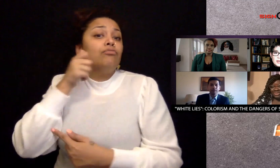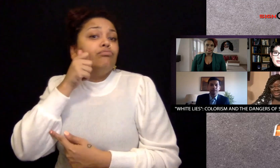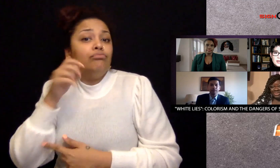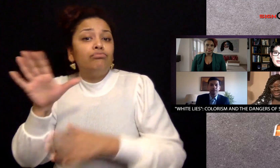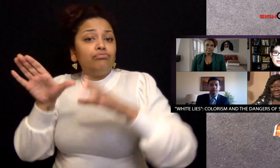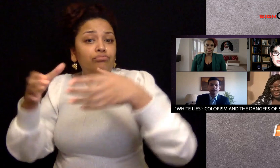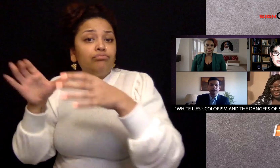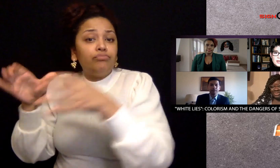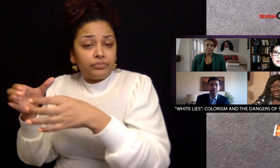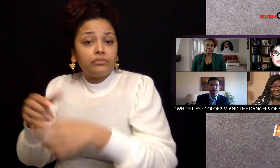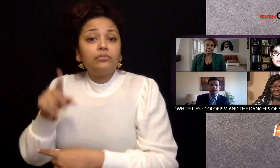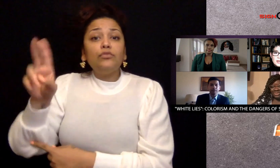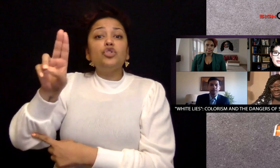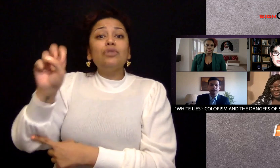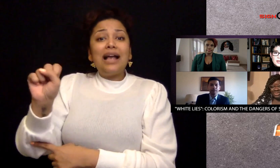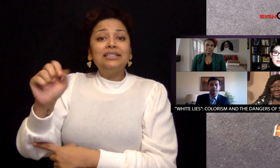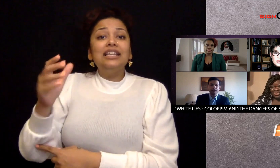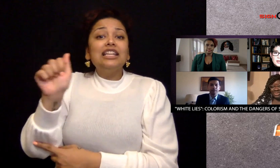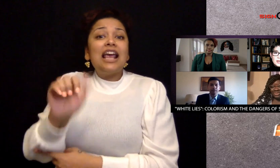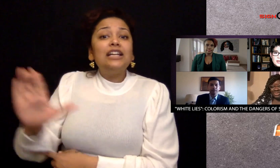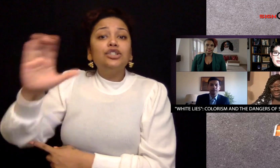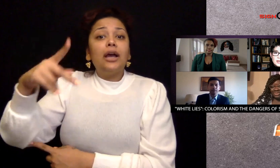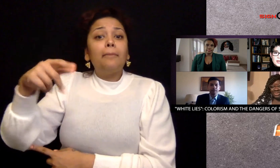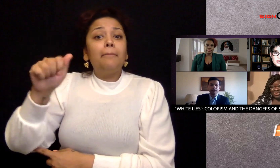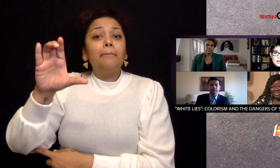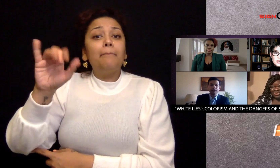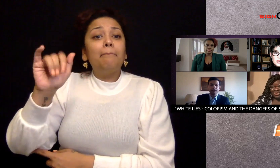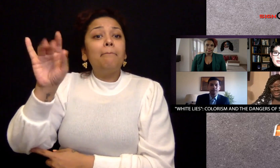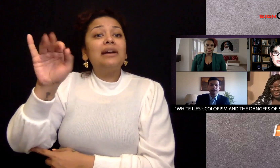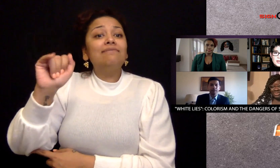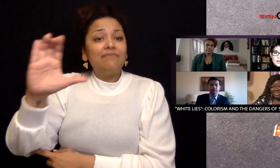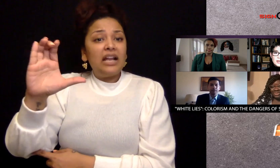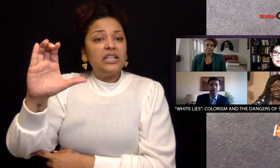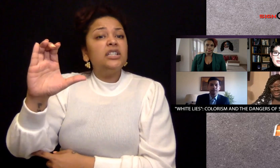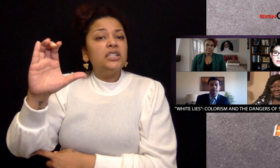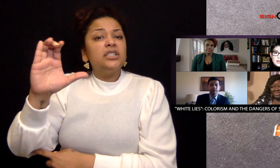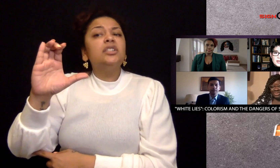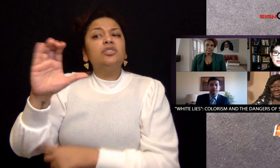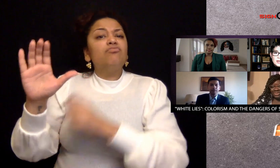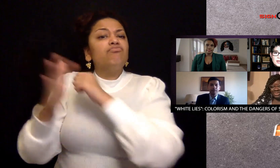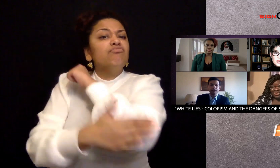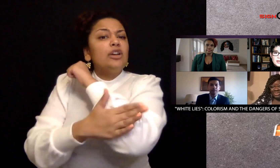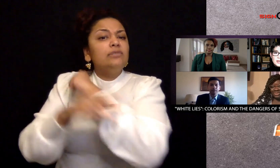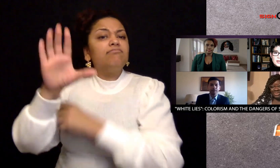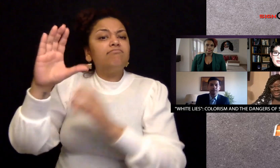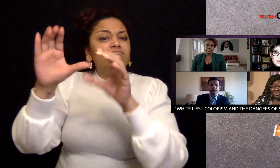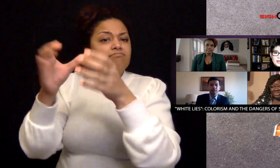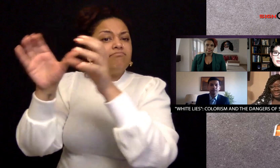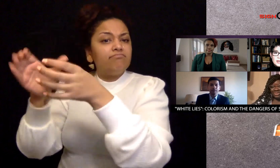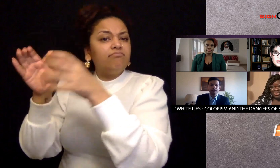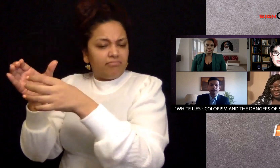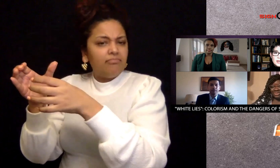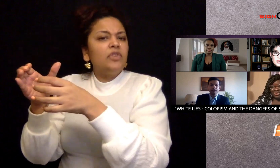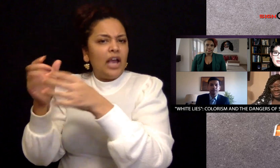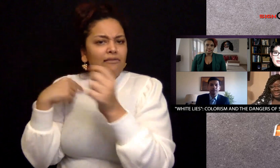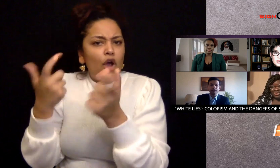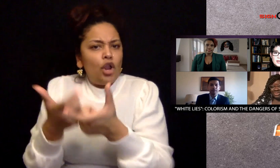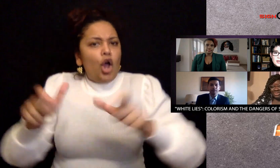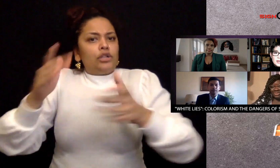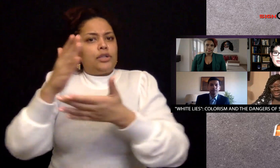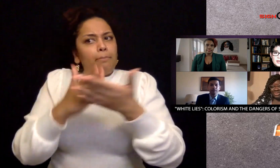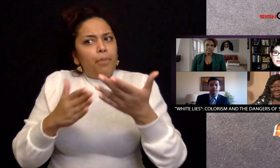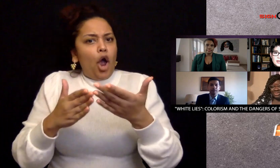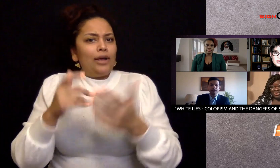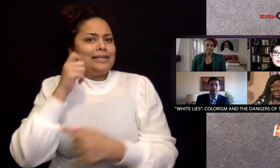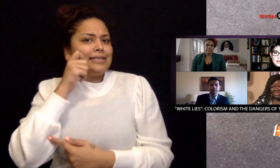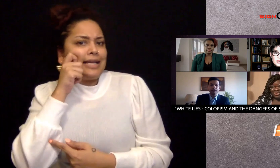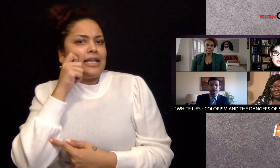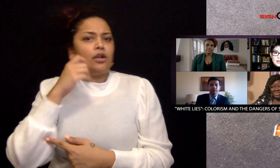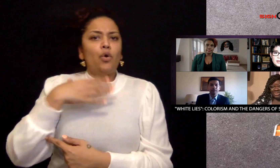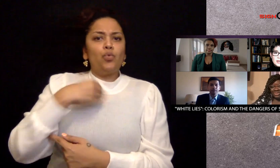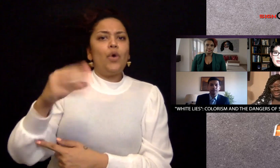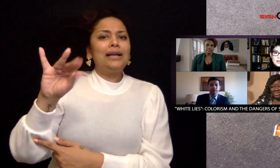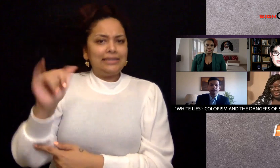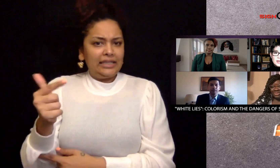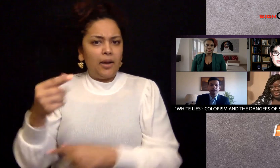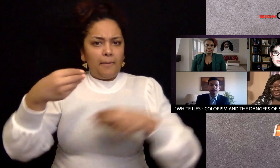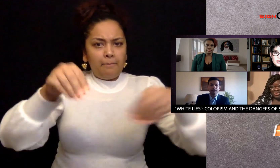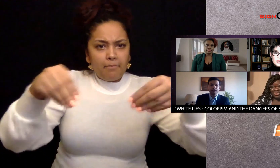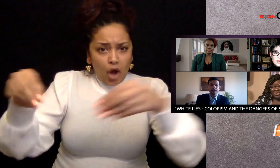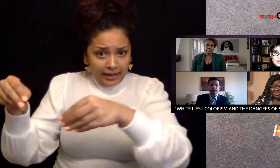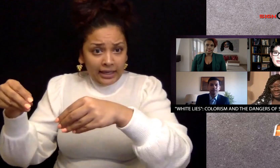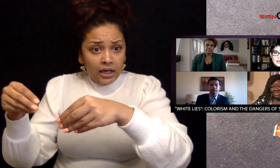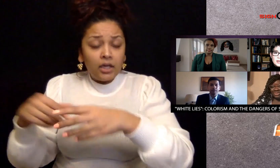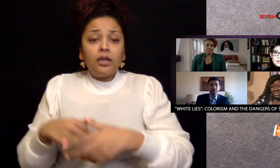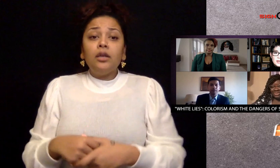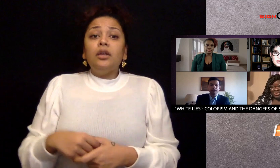or racial group the US and Asia Pacific regions make up a